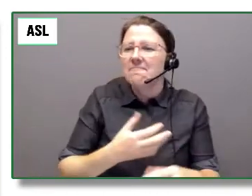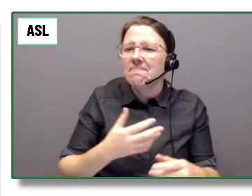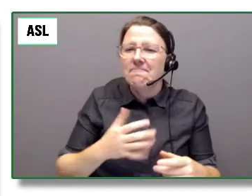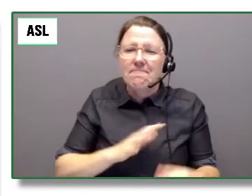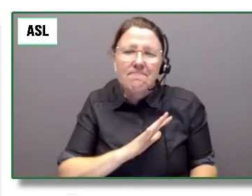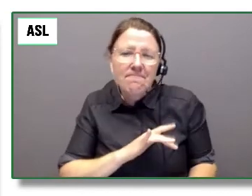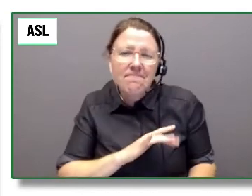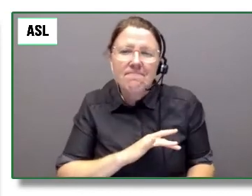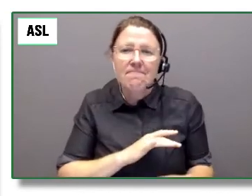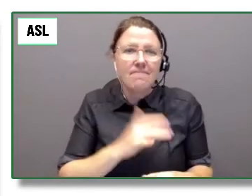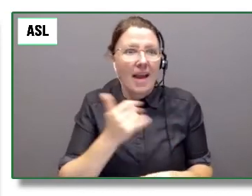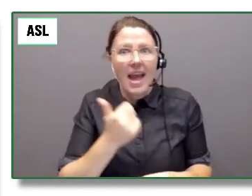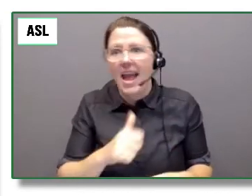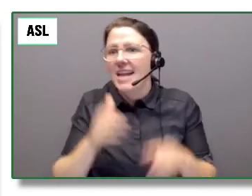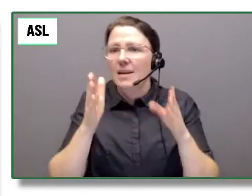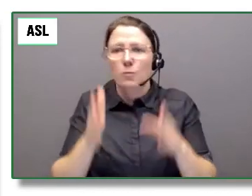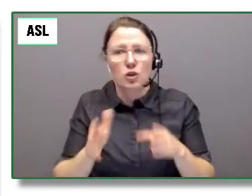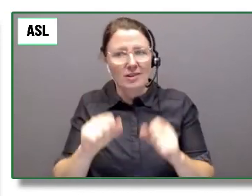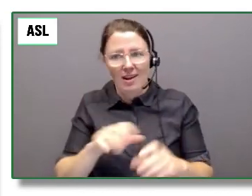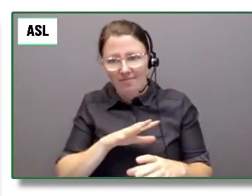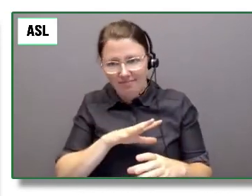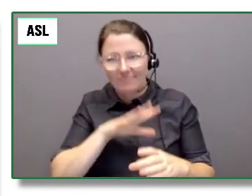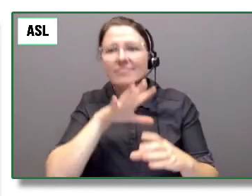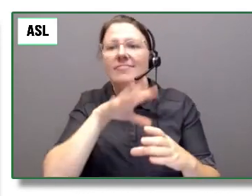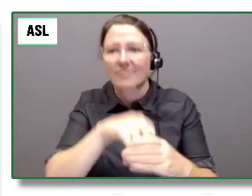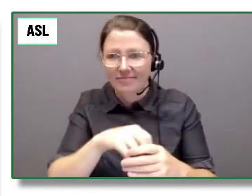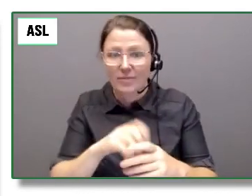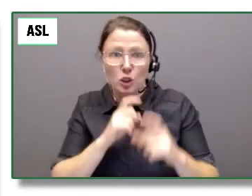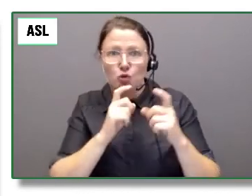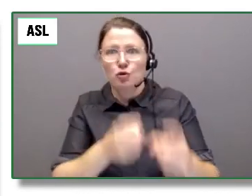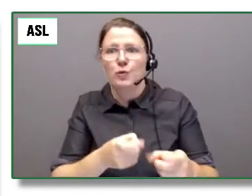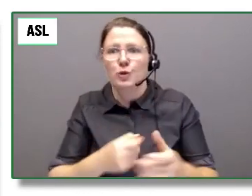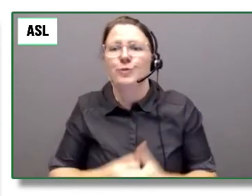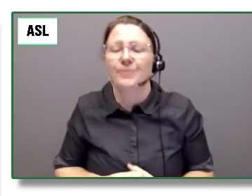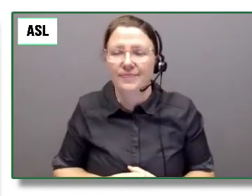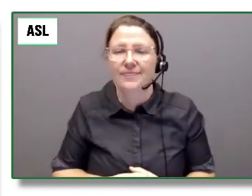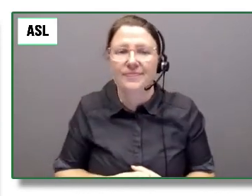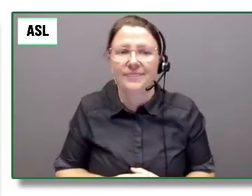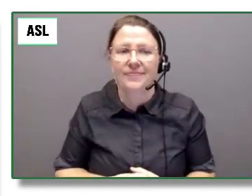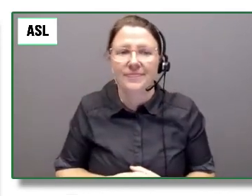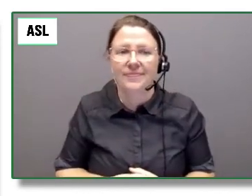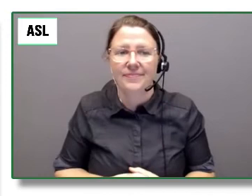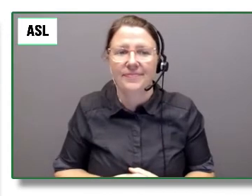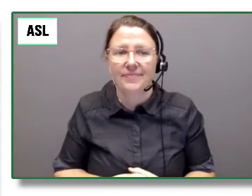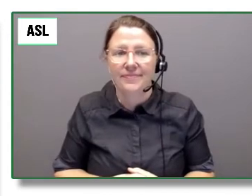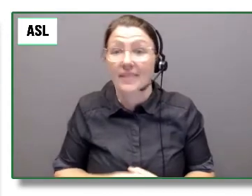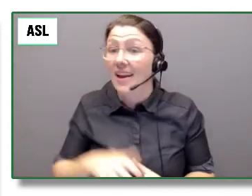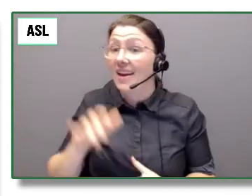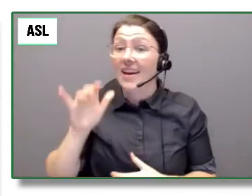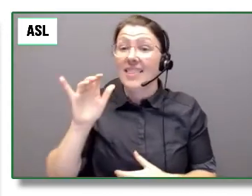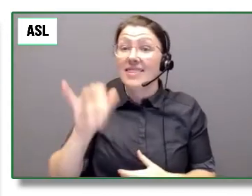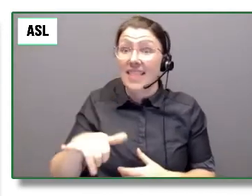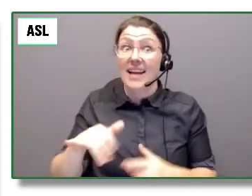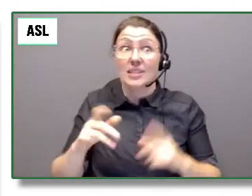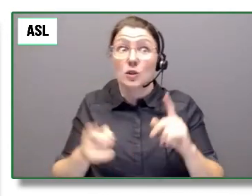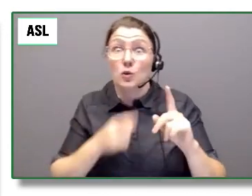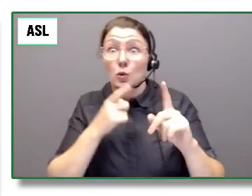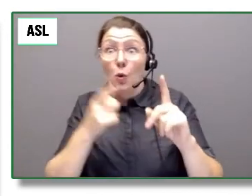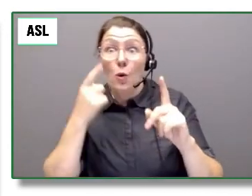contribute to. That's the beauty and the joy that we're here to create over the next few days. To